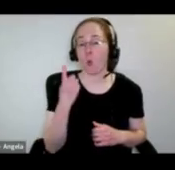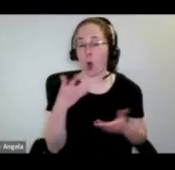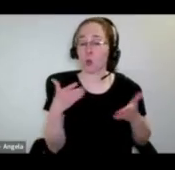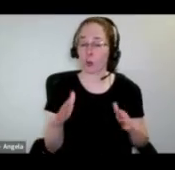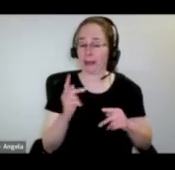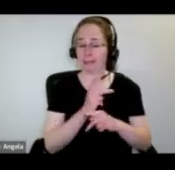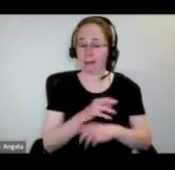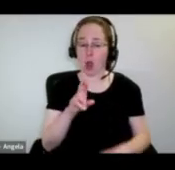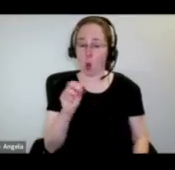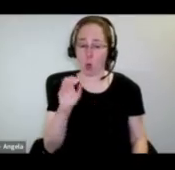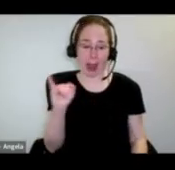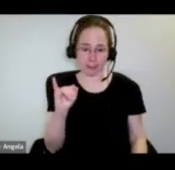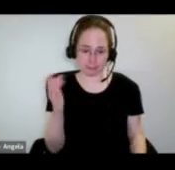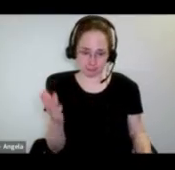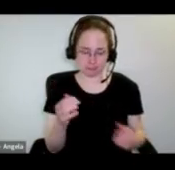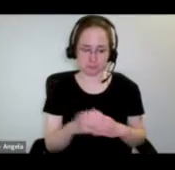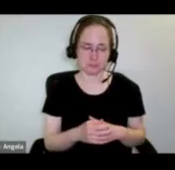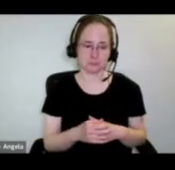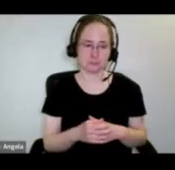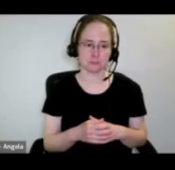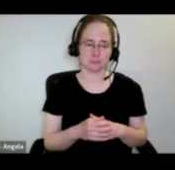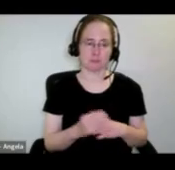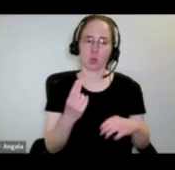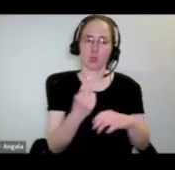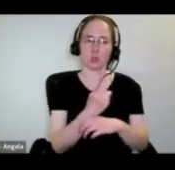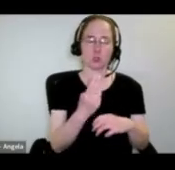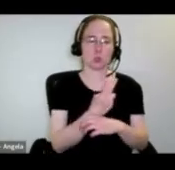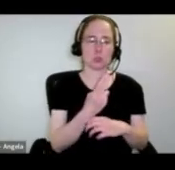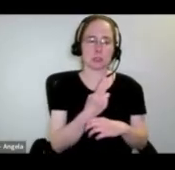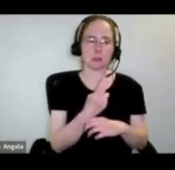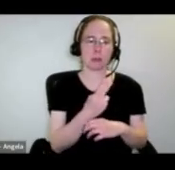David Watkins: So, here we're looking at one way of calculating ROI.